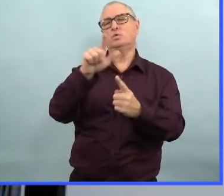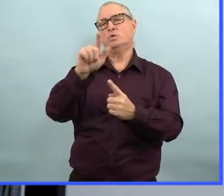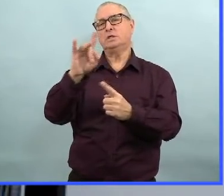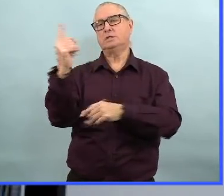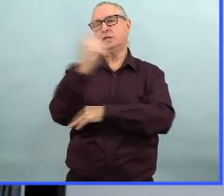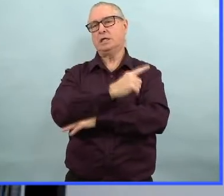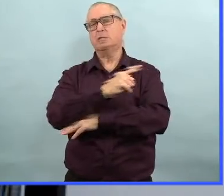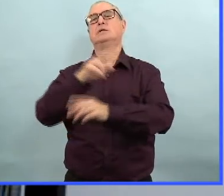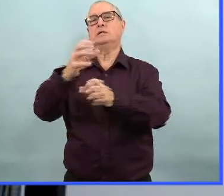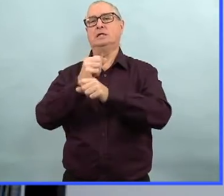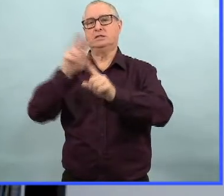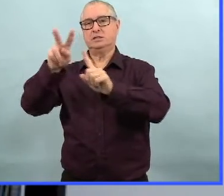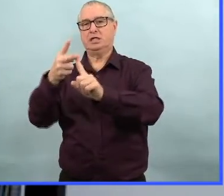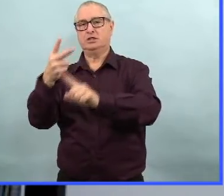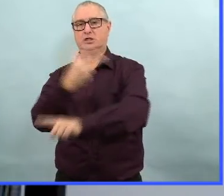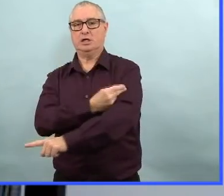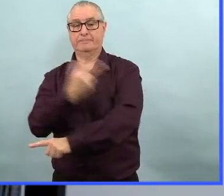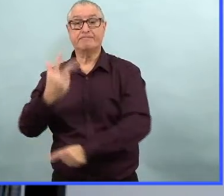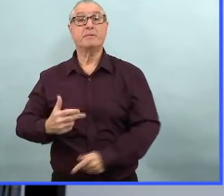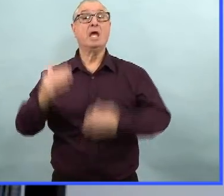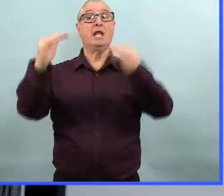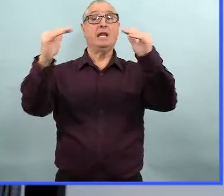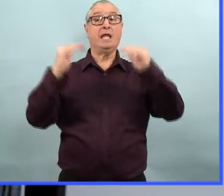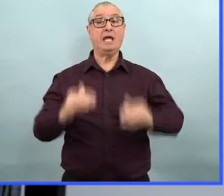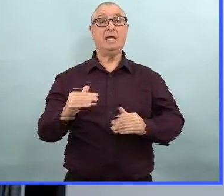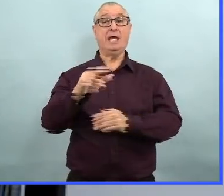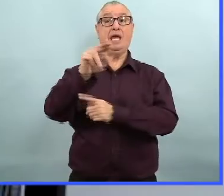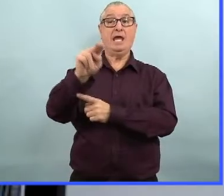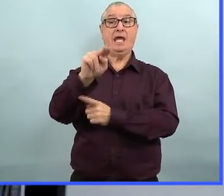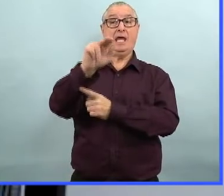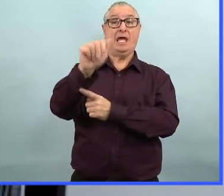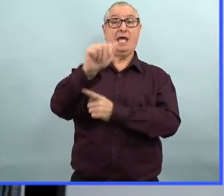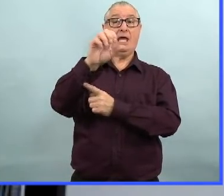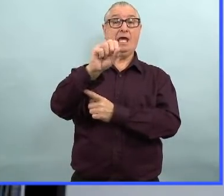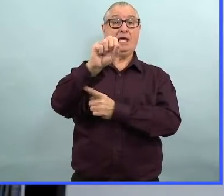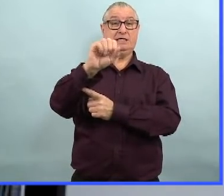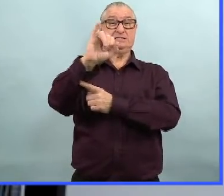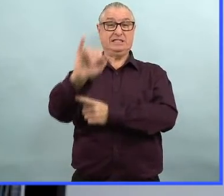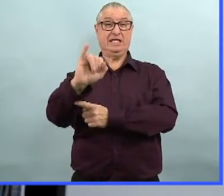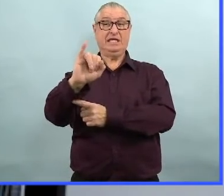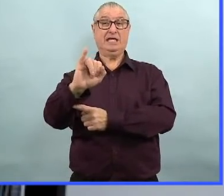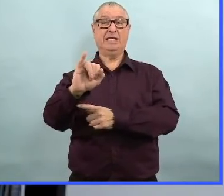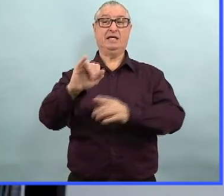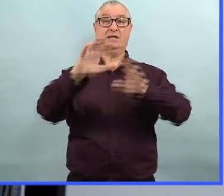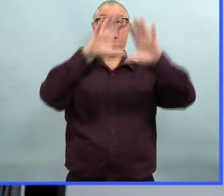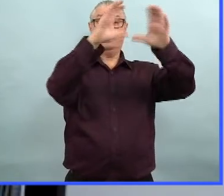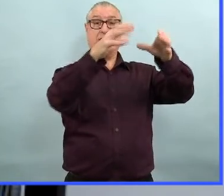the national advisory committee on immunization recommend that a fourth covet 19 vaccine dose